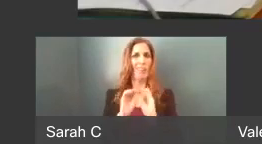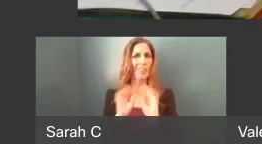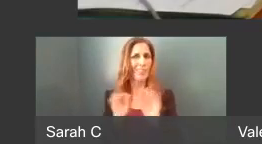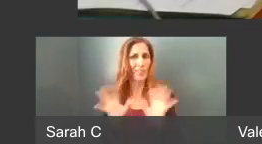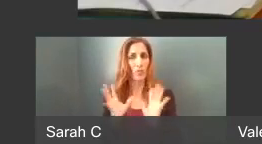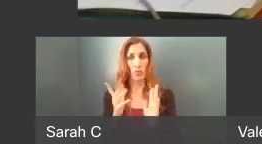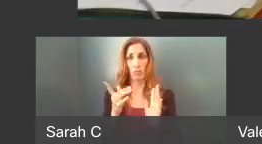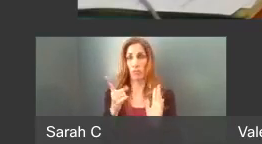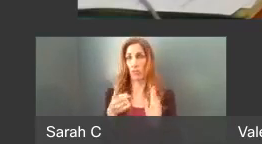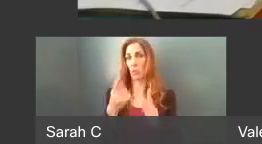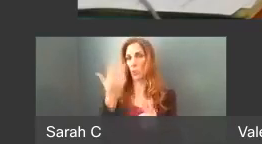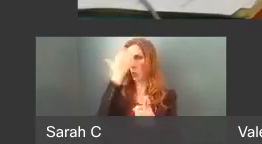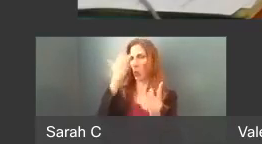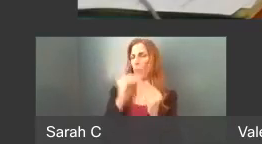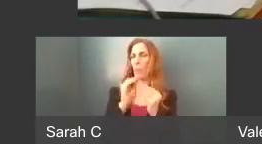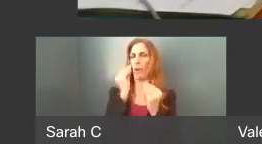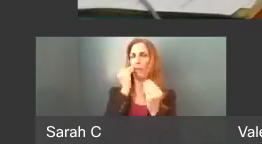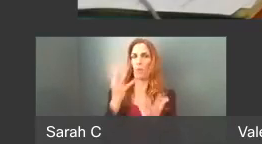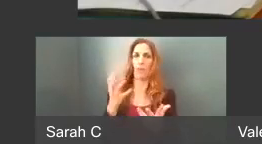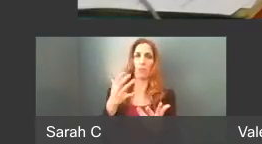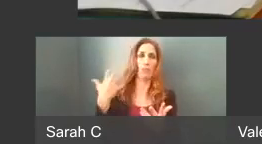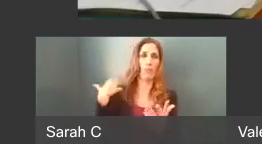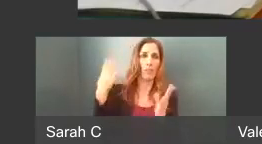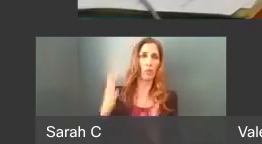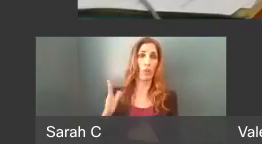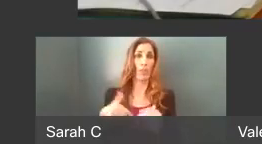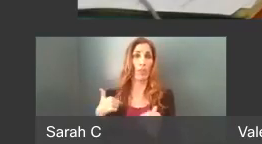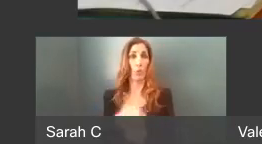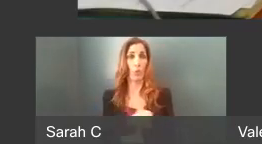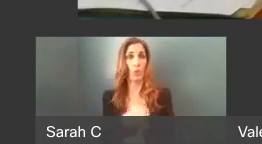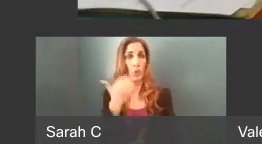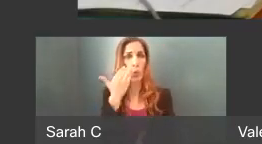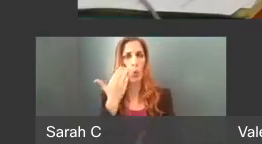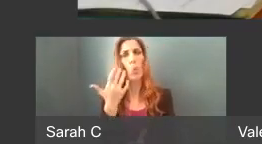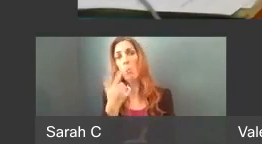information as an official than we are. Have they provided that information to you?